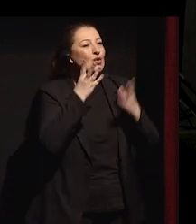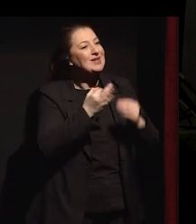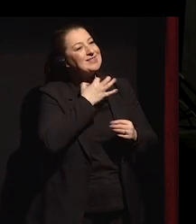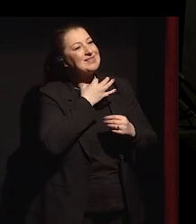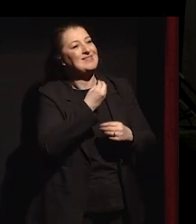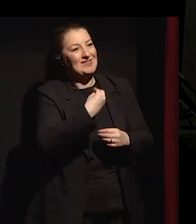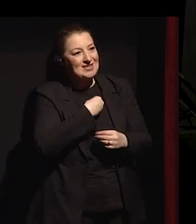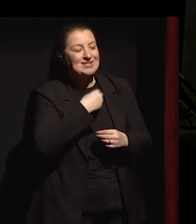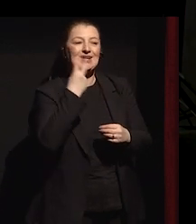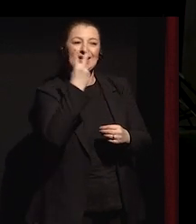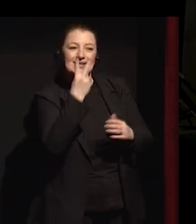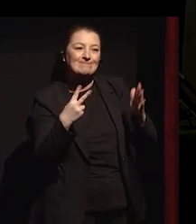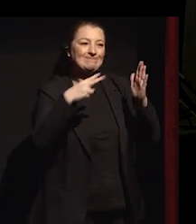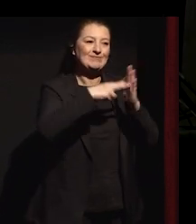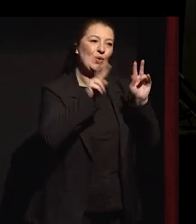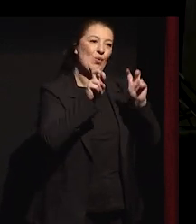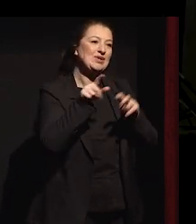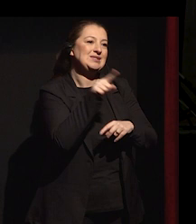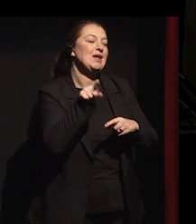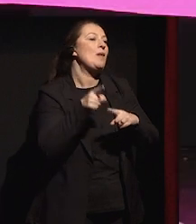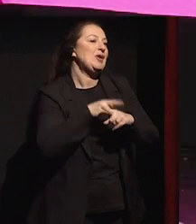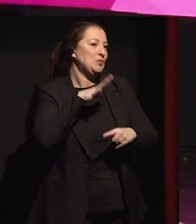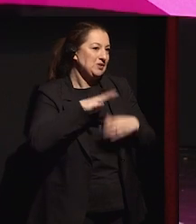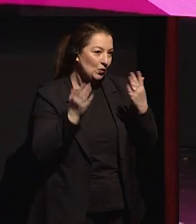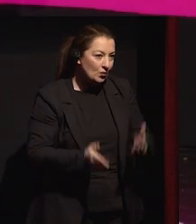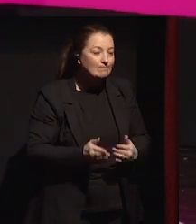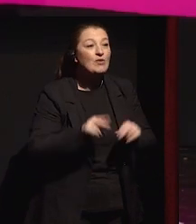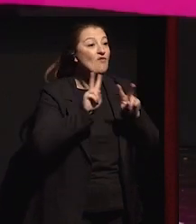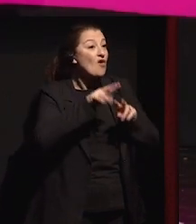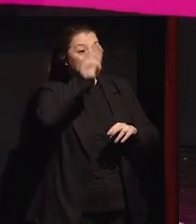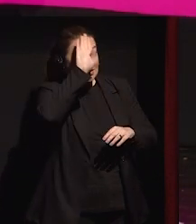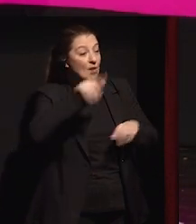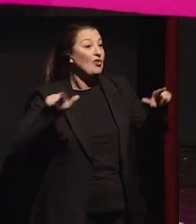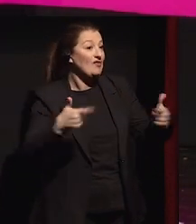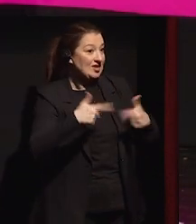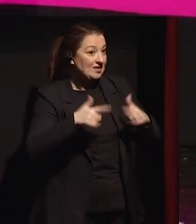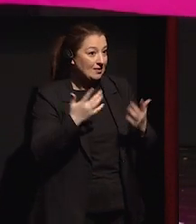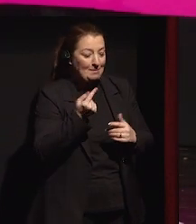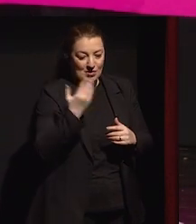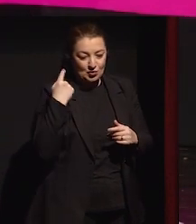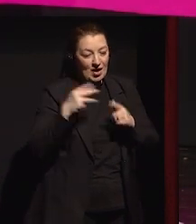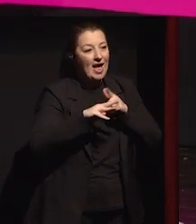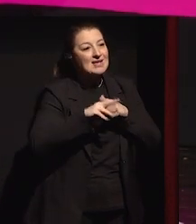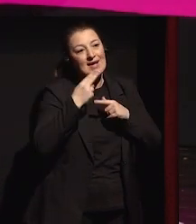two last topics and share some information with you. As Esra Aysun has just said, for the aim to make the festival